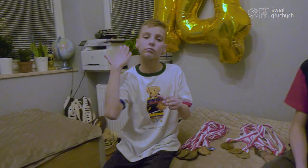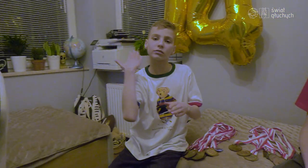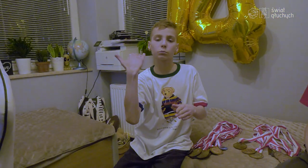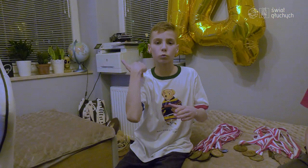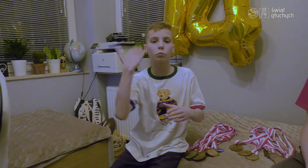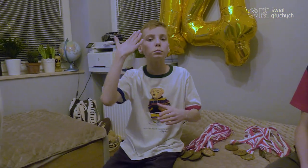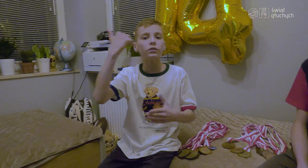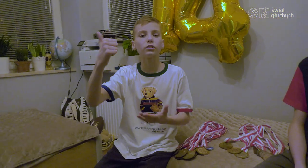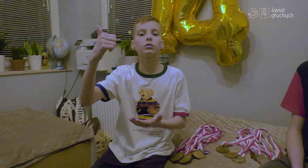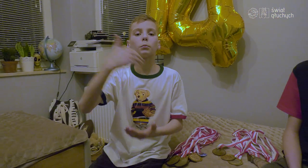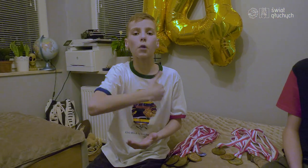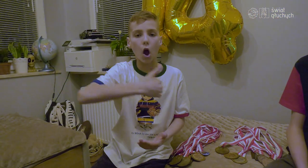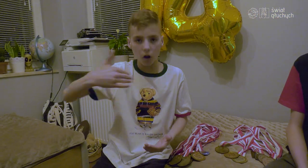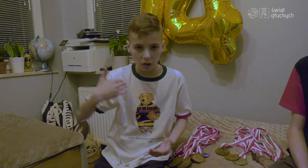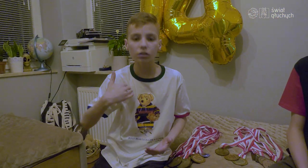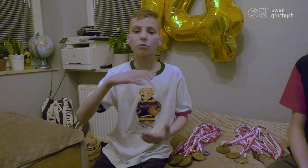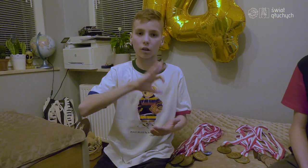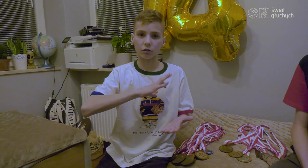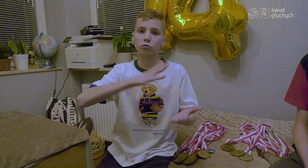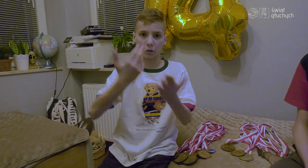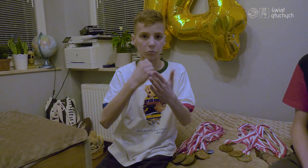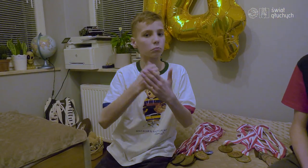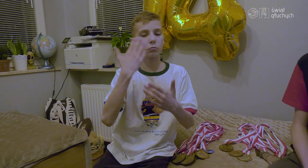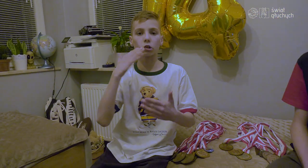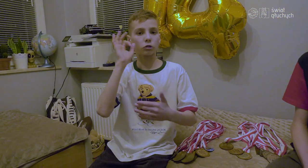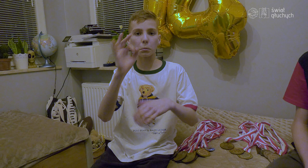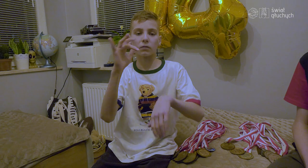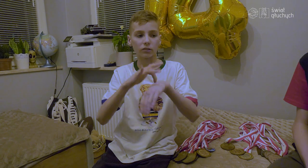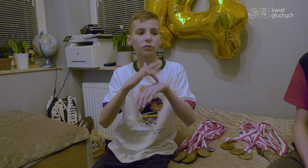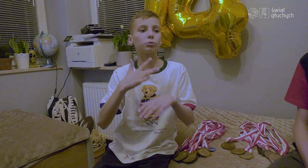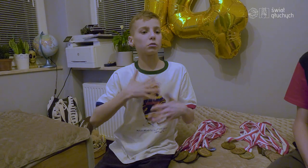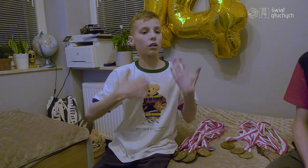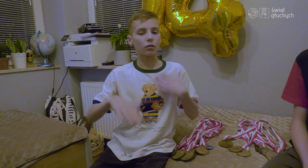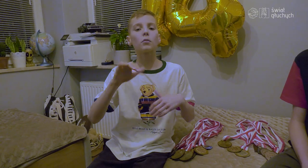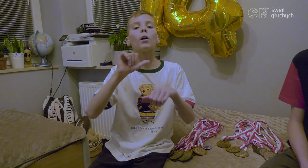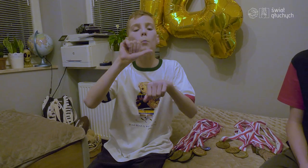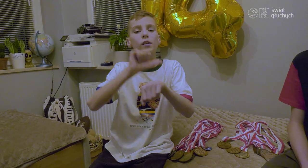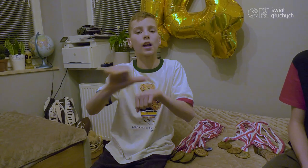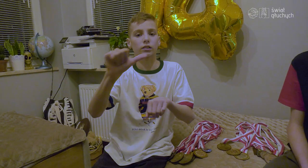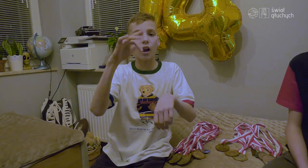[Maks]: Once at the Polish Championships I got a very good result. I was very satisfied.